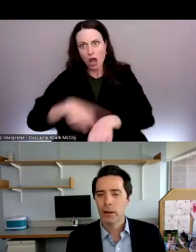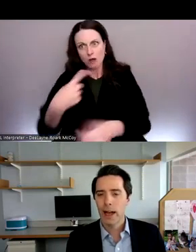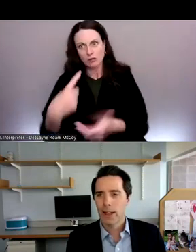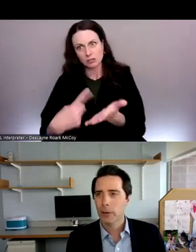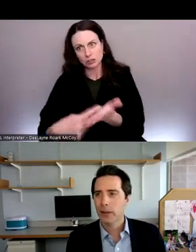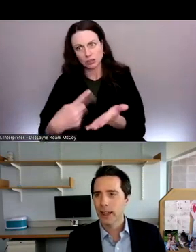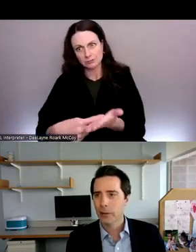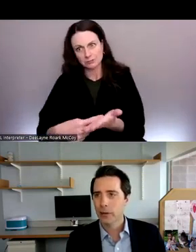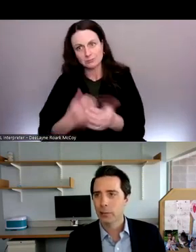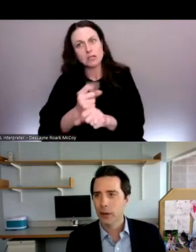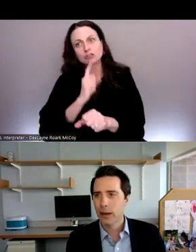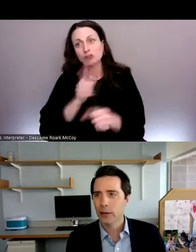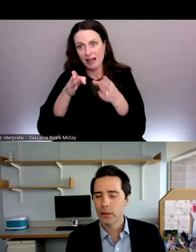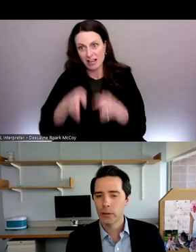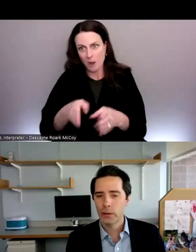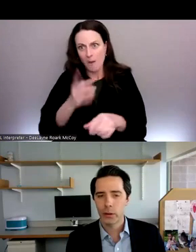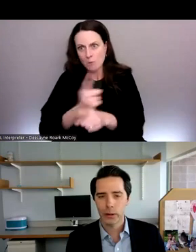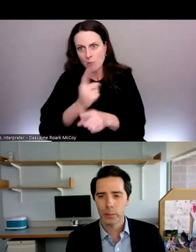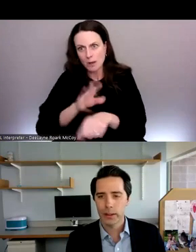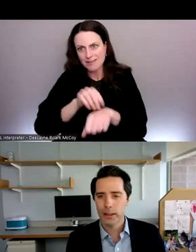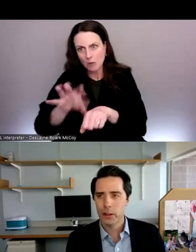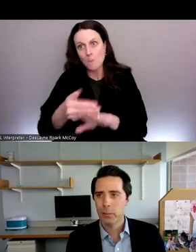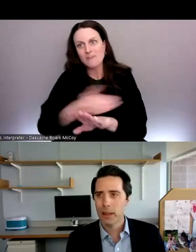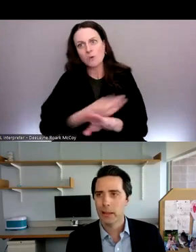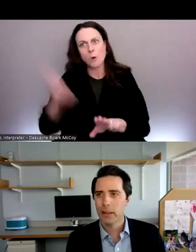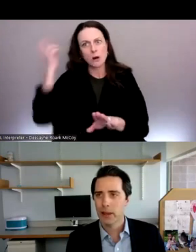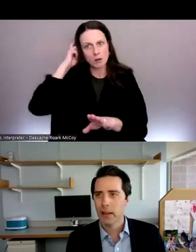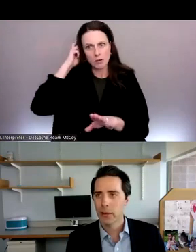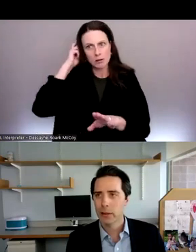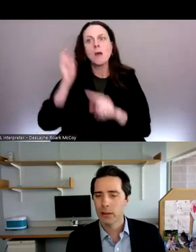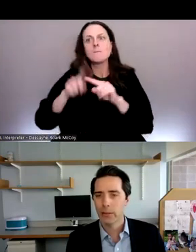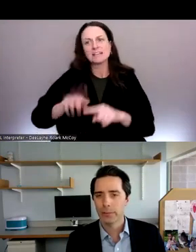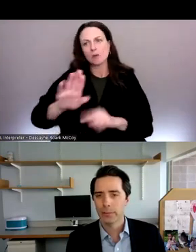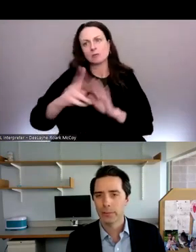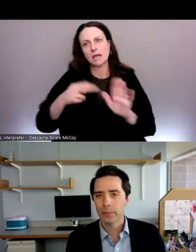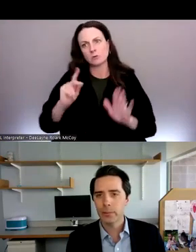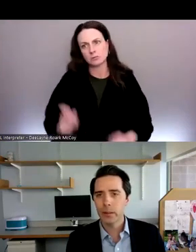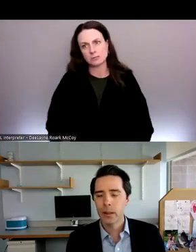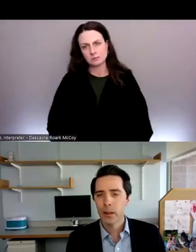adequately counseled prior to cochlear